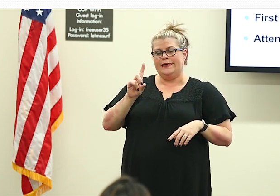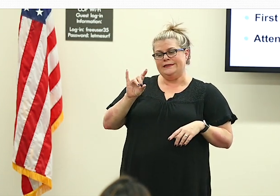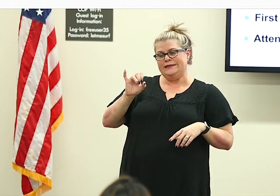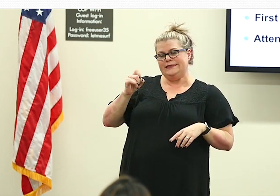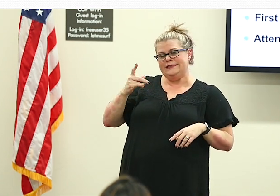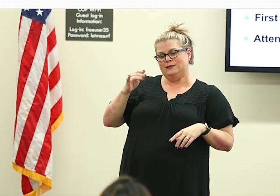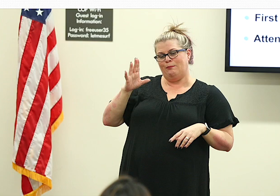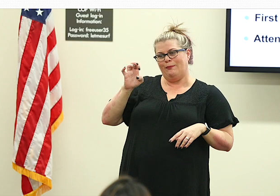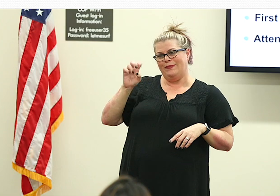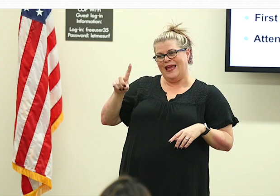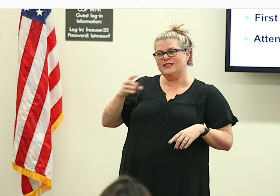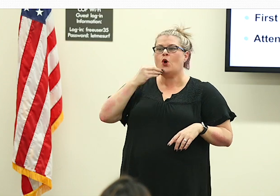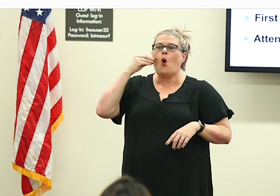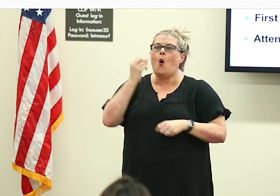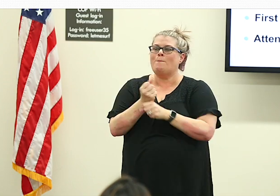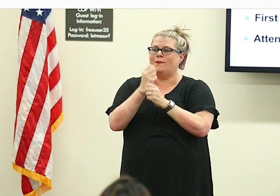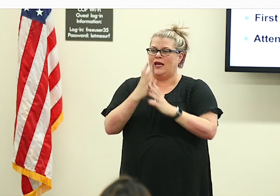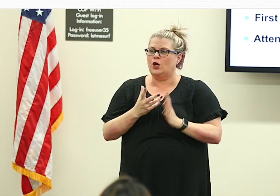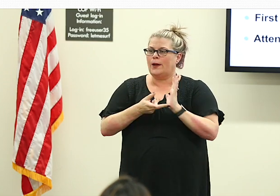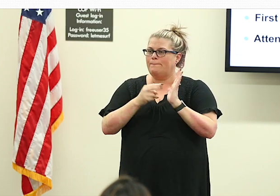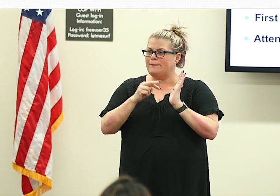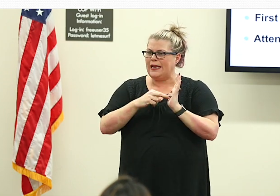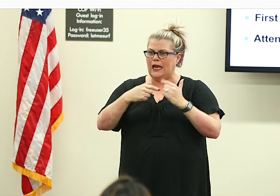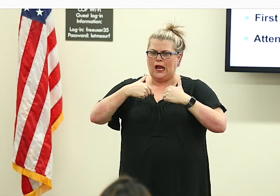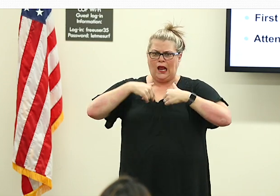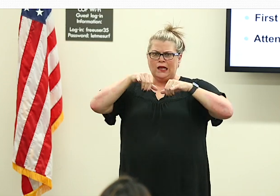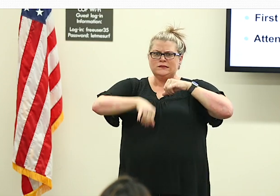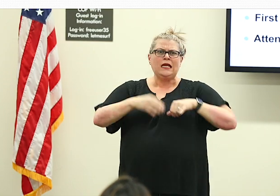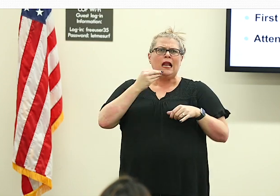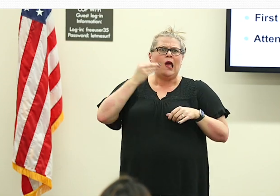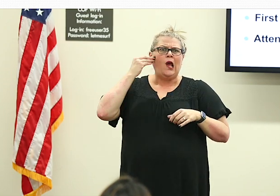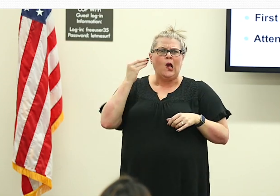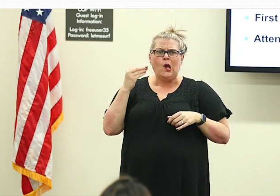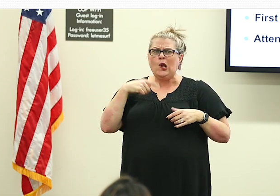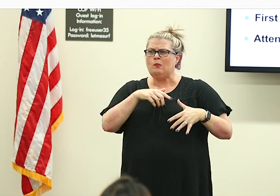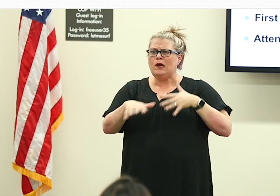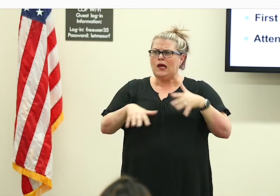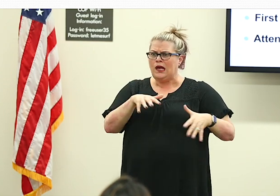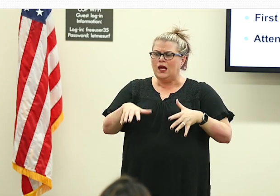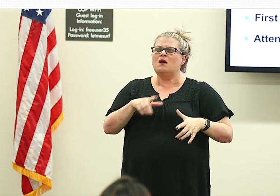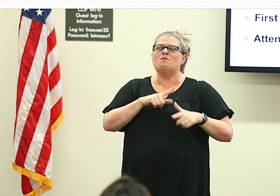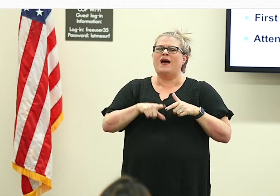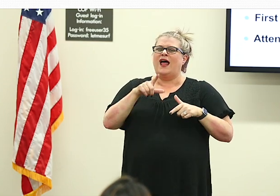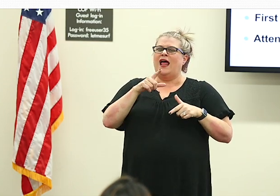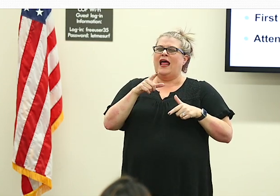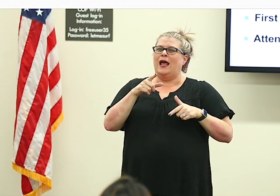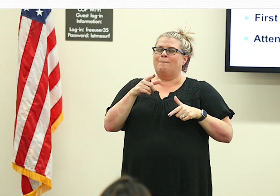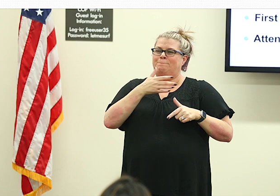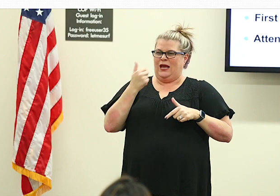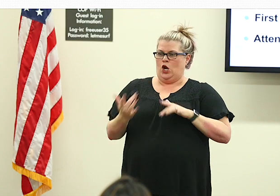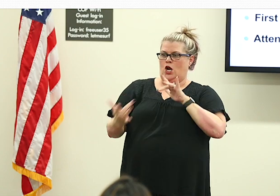Just contact me, you'll get my contact information later, and we can talk through whether you would qualify